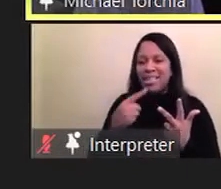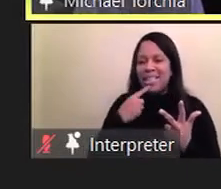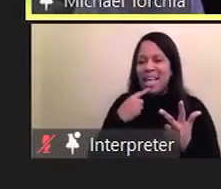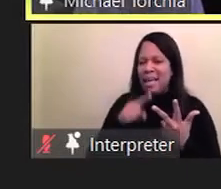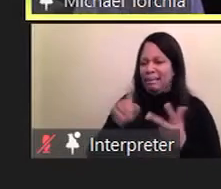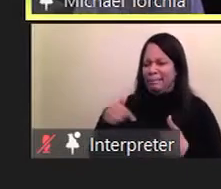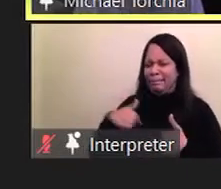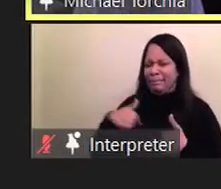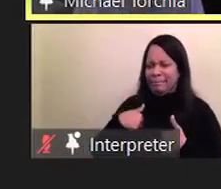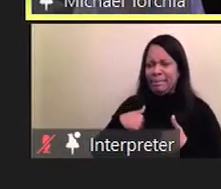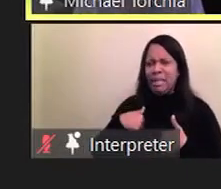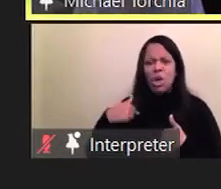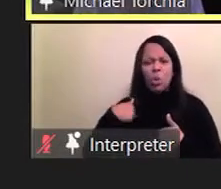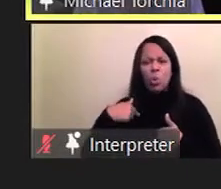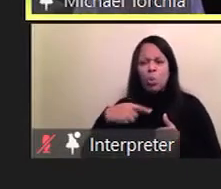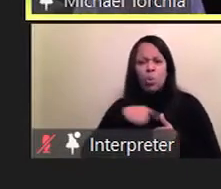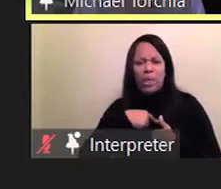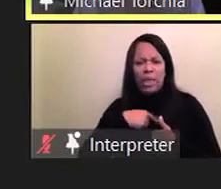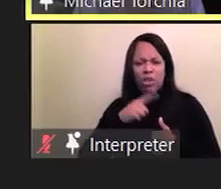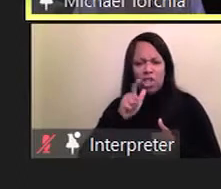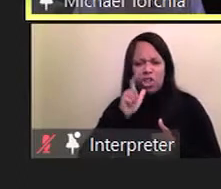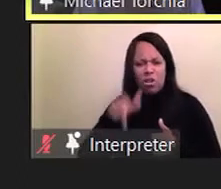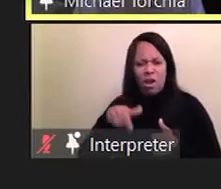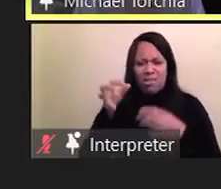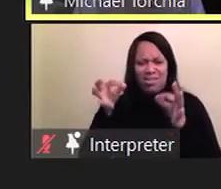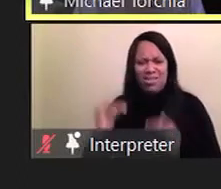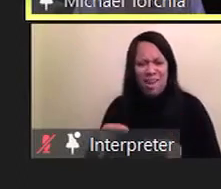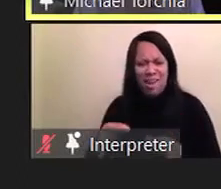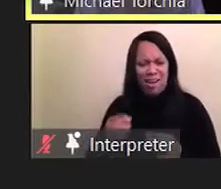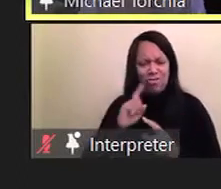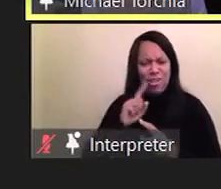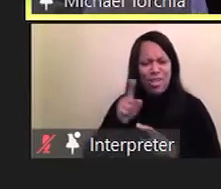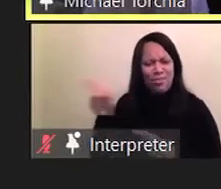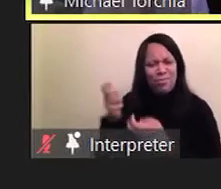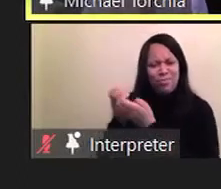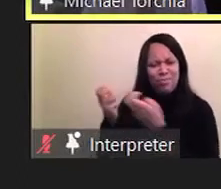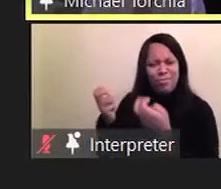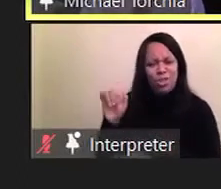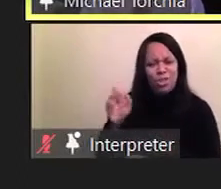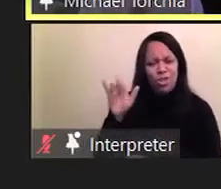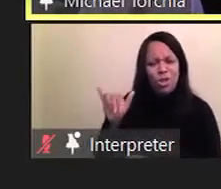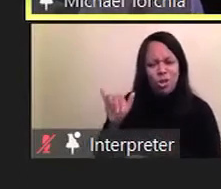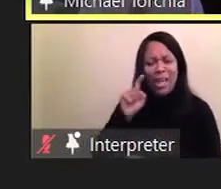We should be letting the jury decide what's reasonable. Let it go back and have the jury decide.